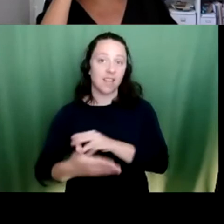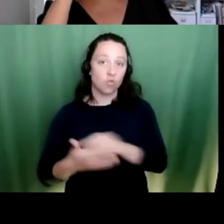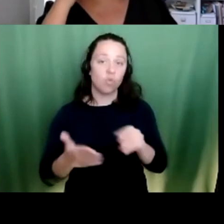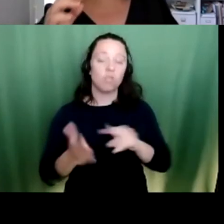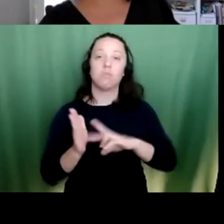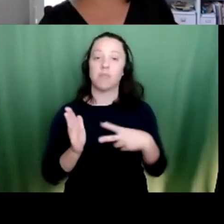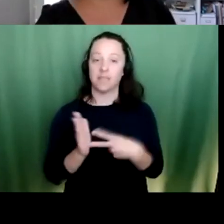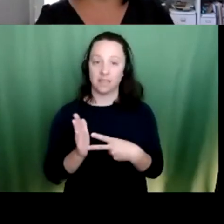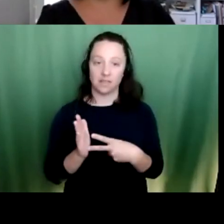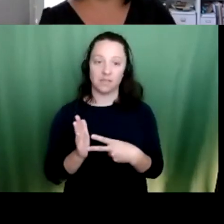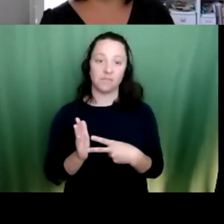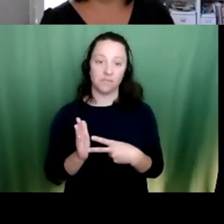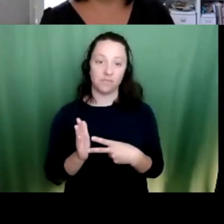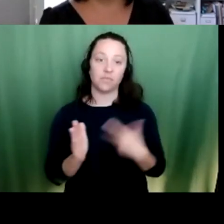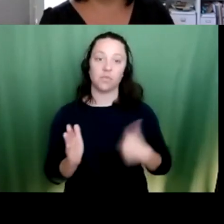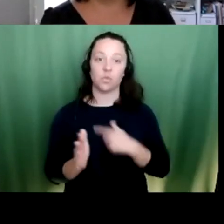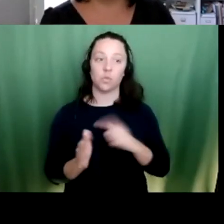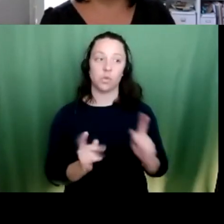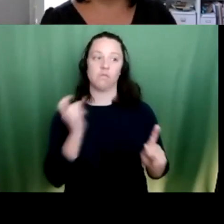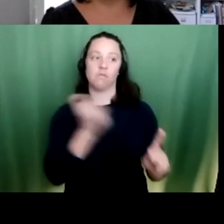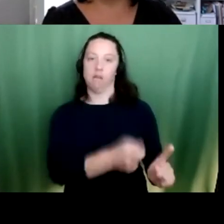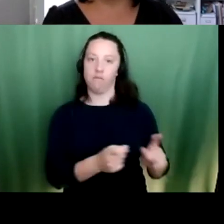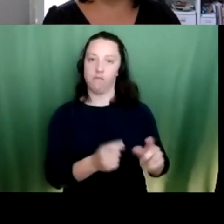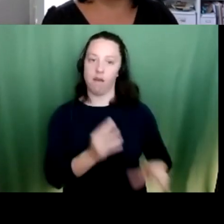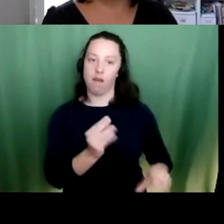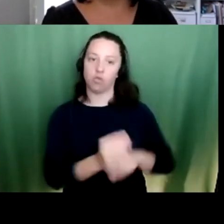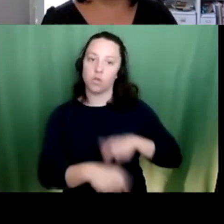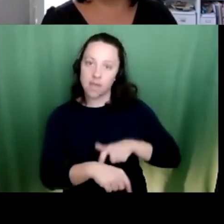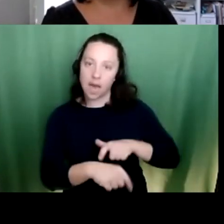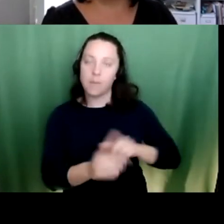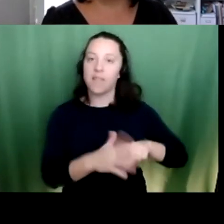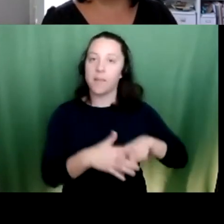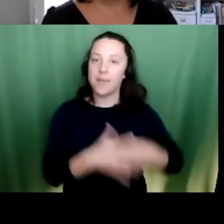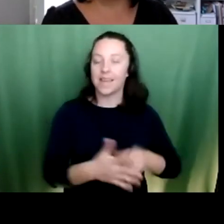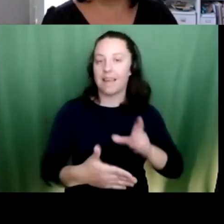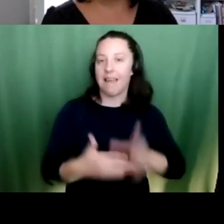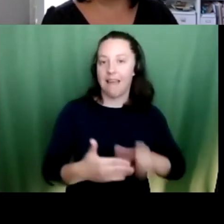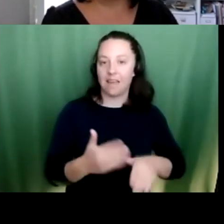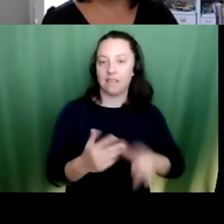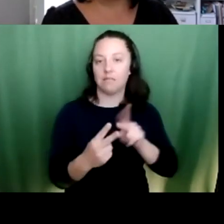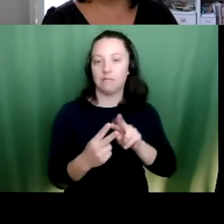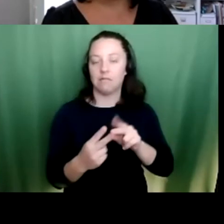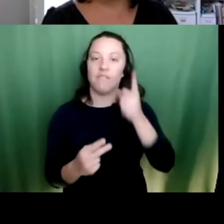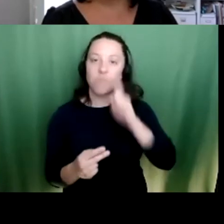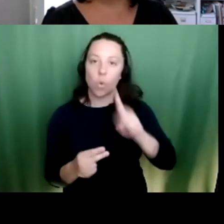meant that we gave extra time either at the beginning or the ends for in person actors